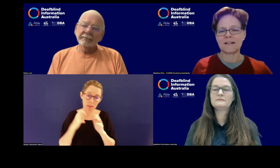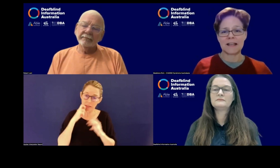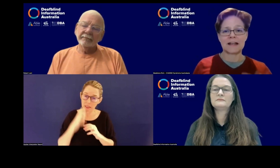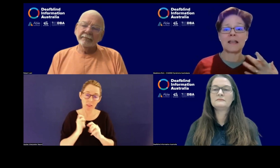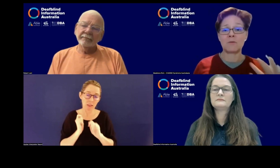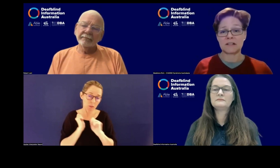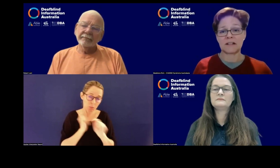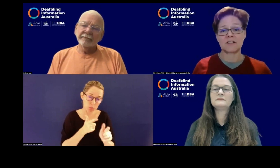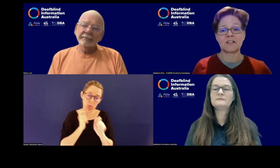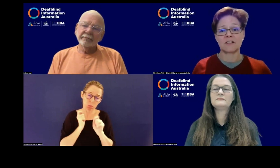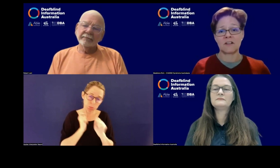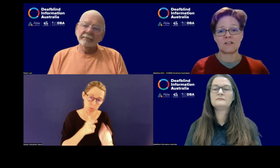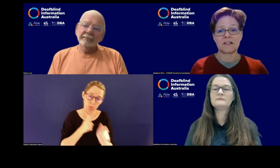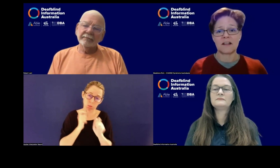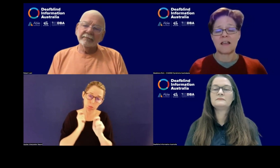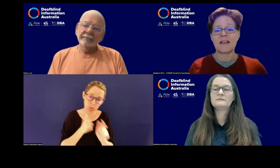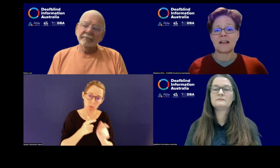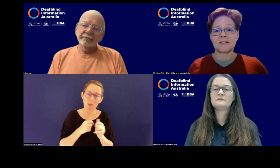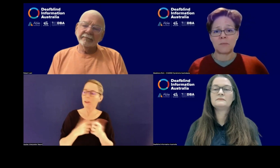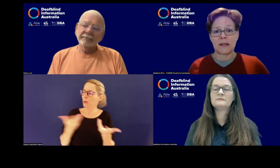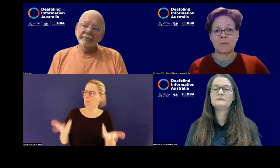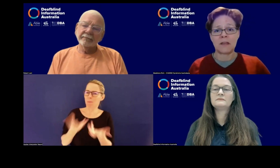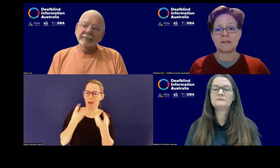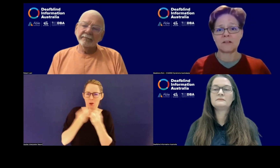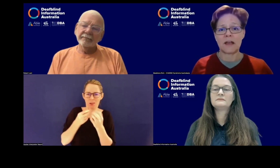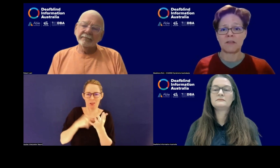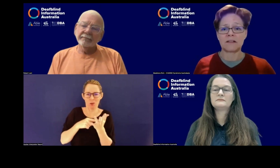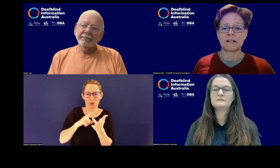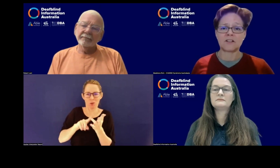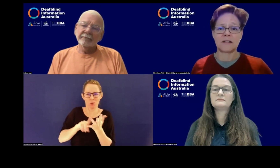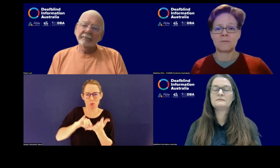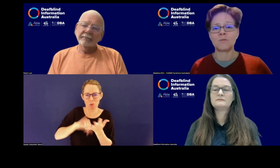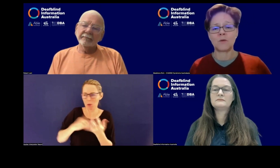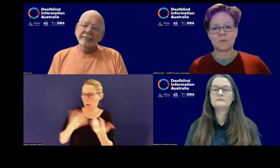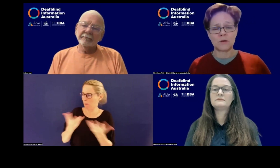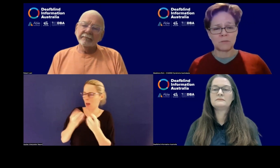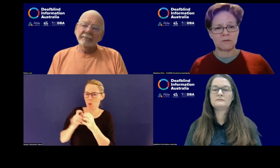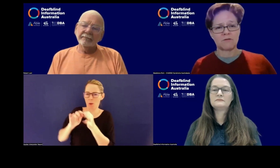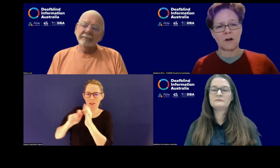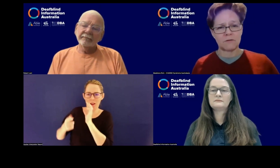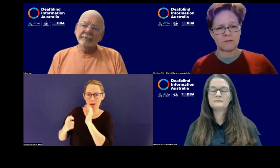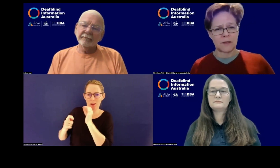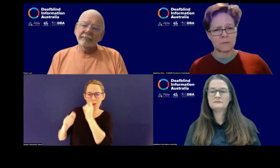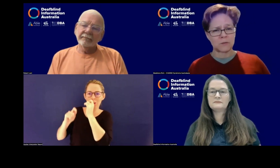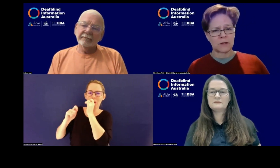and again he was suctioned a lot as a baby, so having that suctioning would have been frightful for him as well.